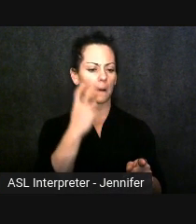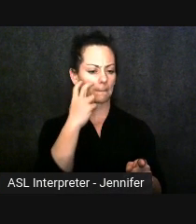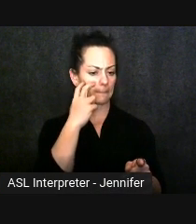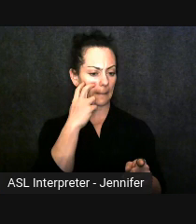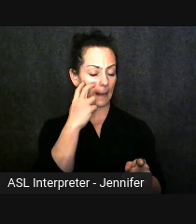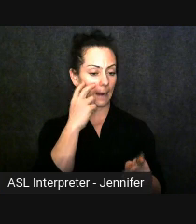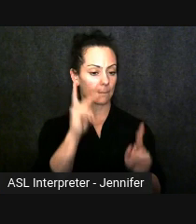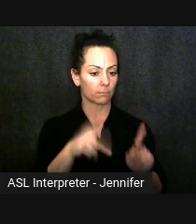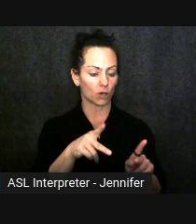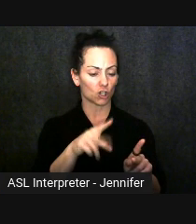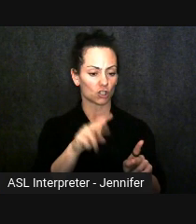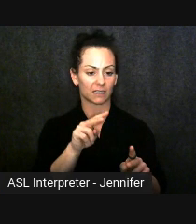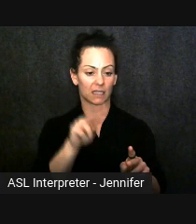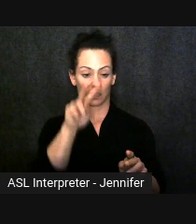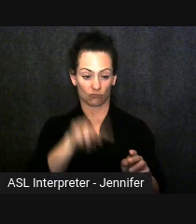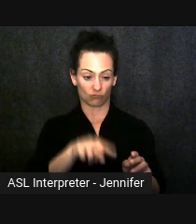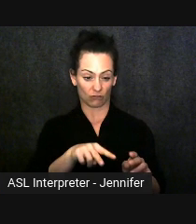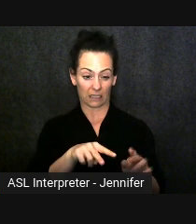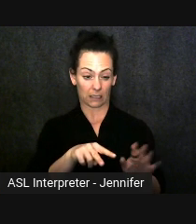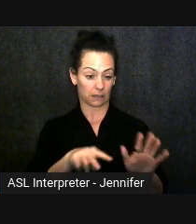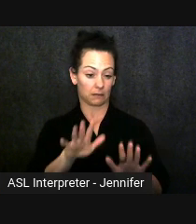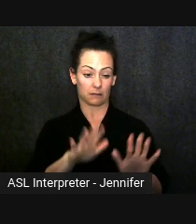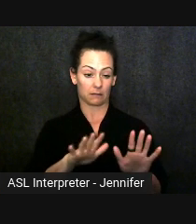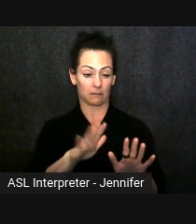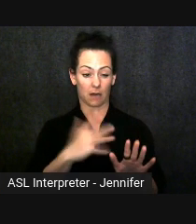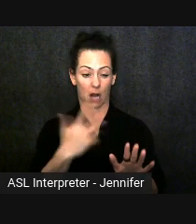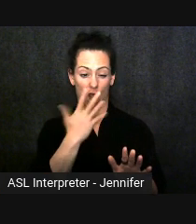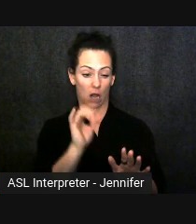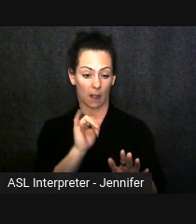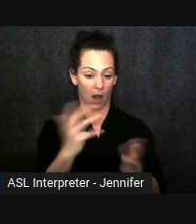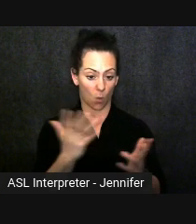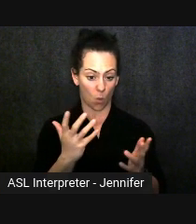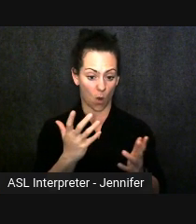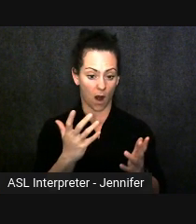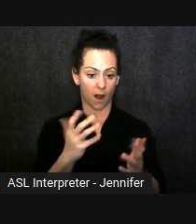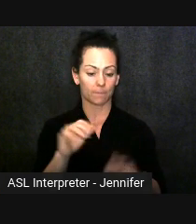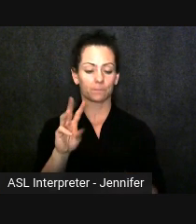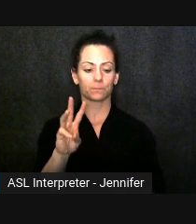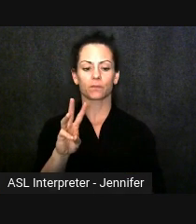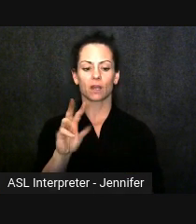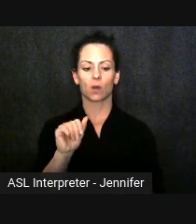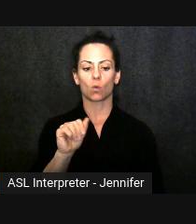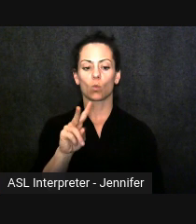Wave is really good for like a macro view of the site as a whole